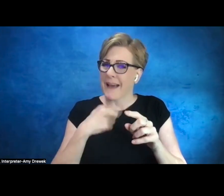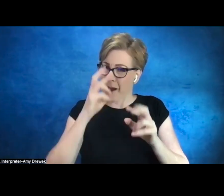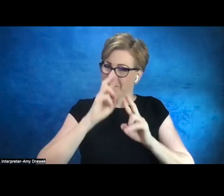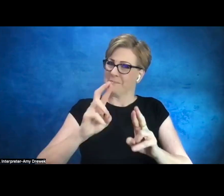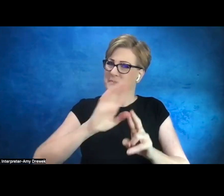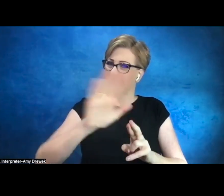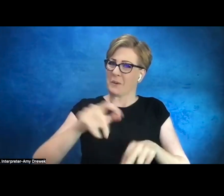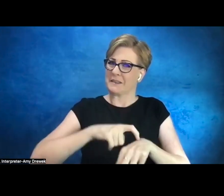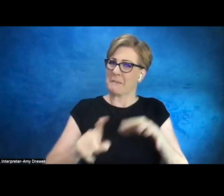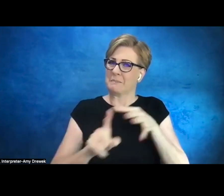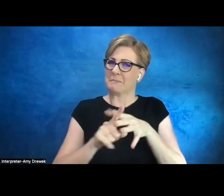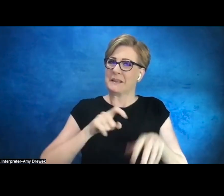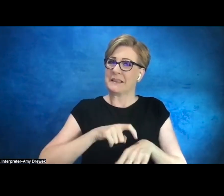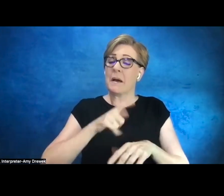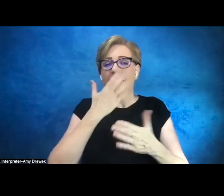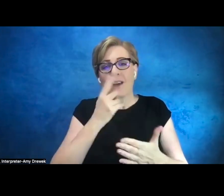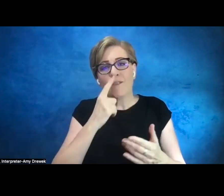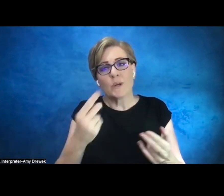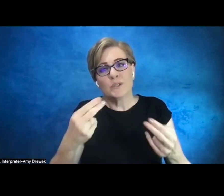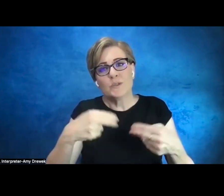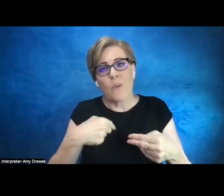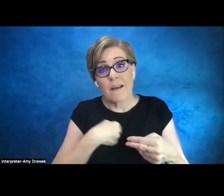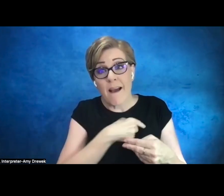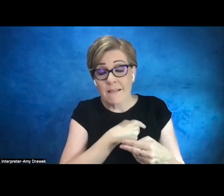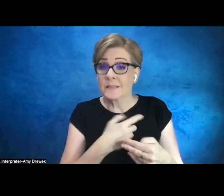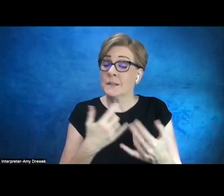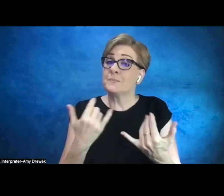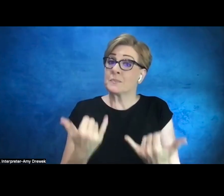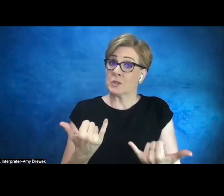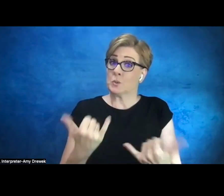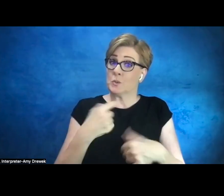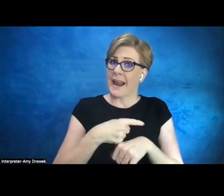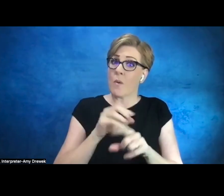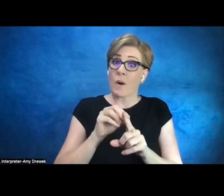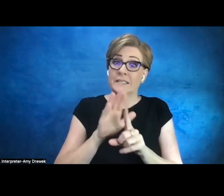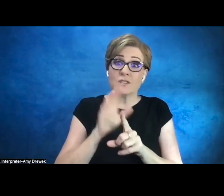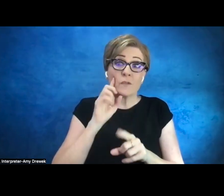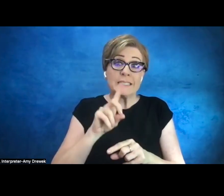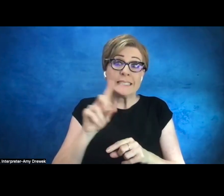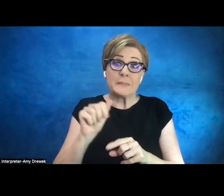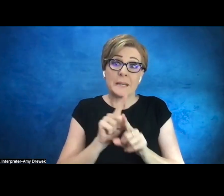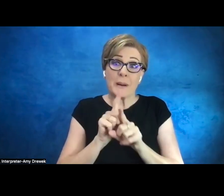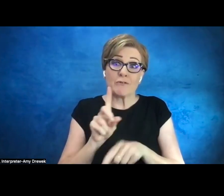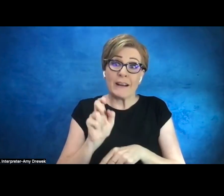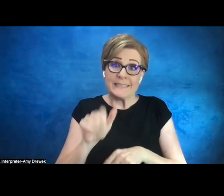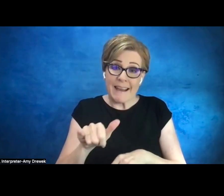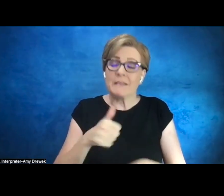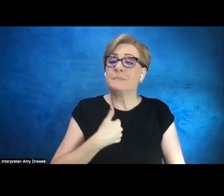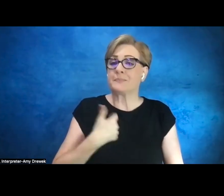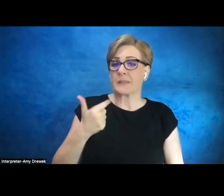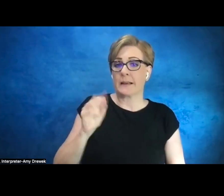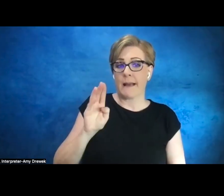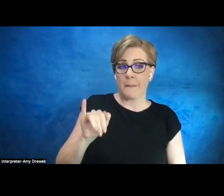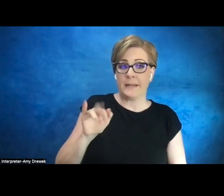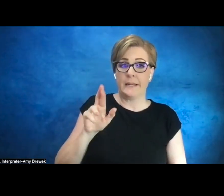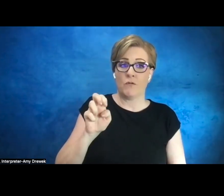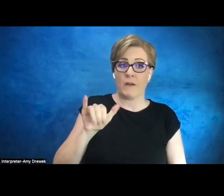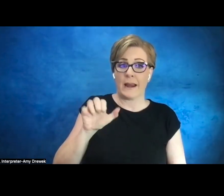for our Disability Mentoring Day orientation. My name is Gabi Reyes-Acosta, I am a young